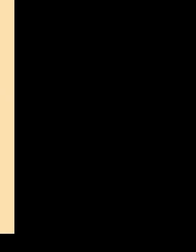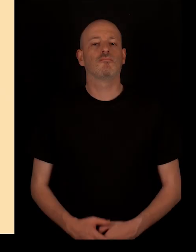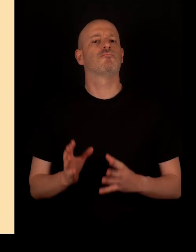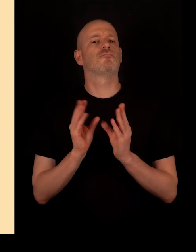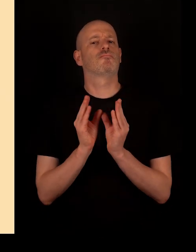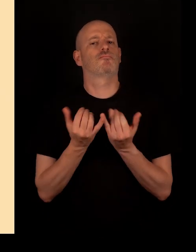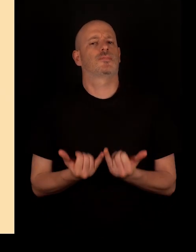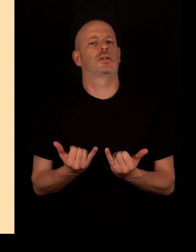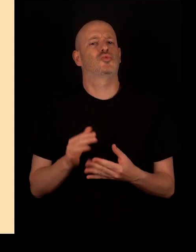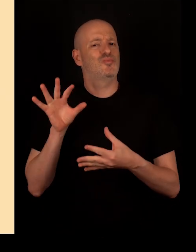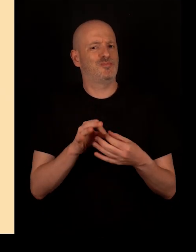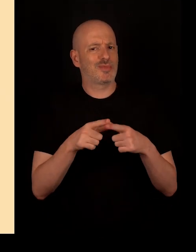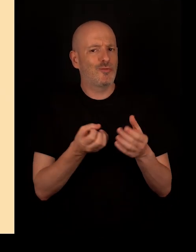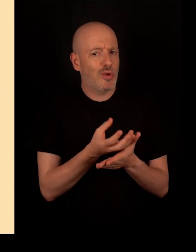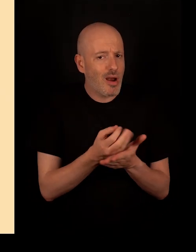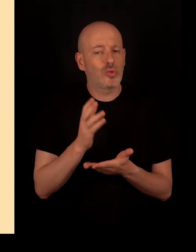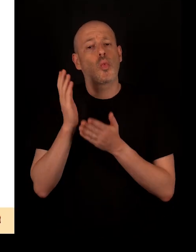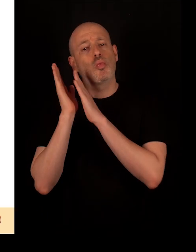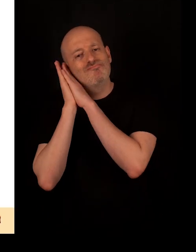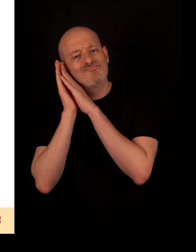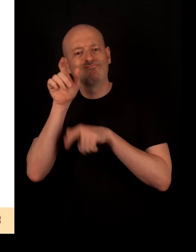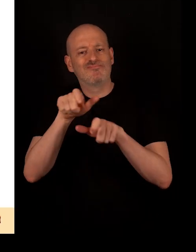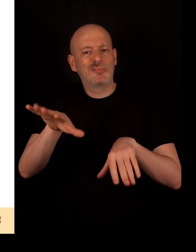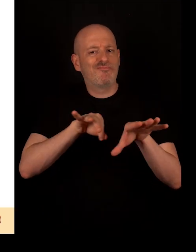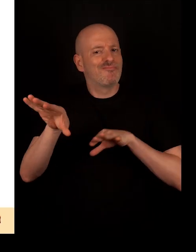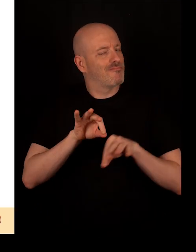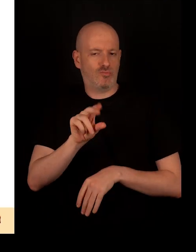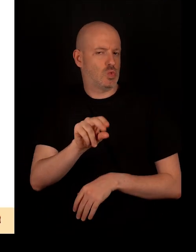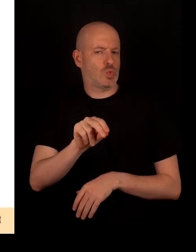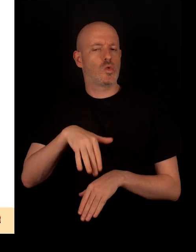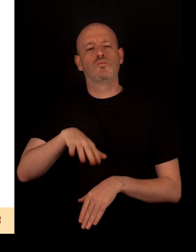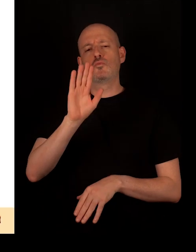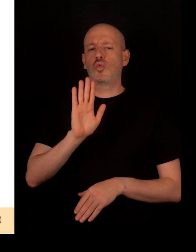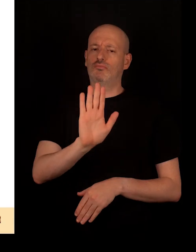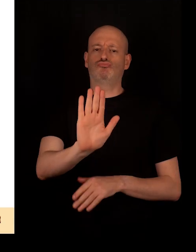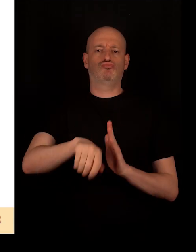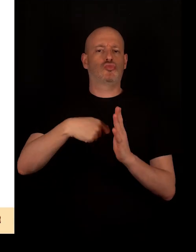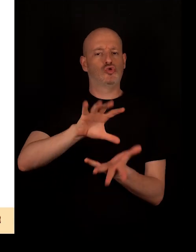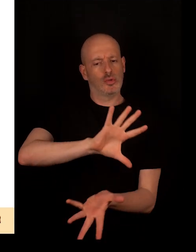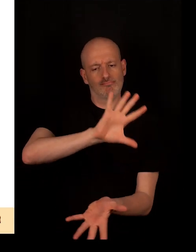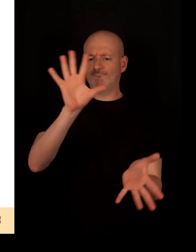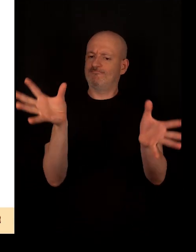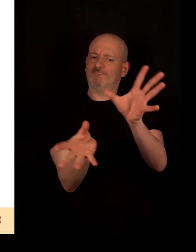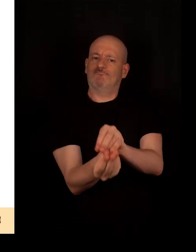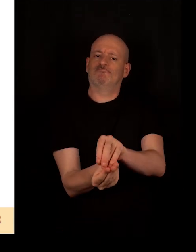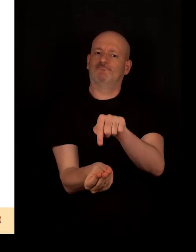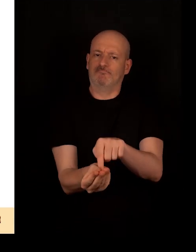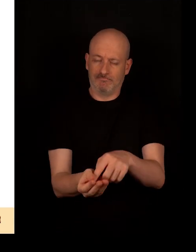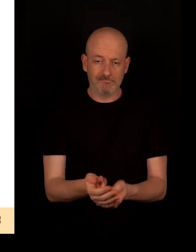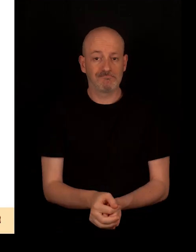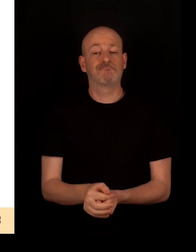The session today, is not about the info card and selecting residents. It is generally about your project,